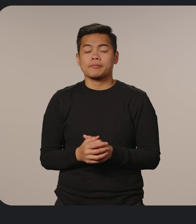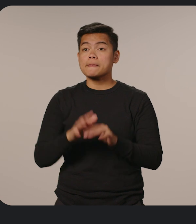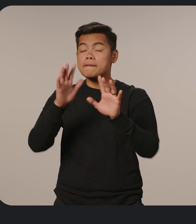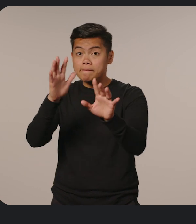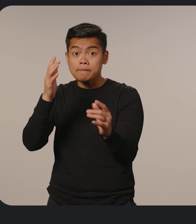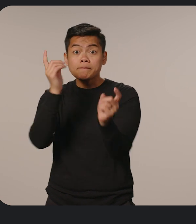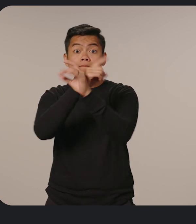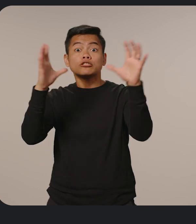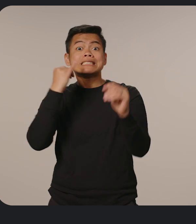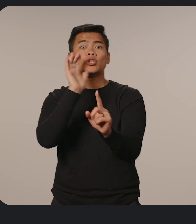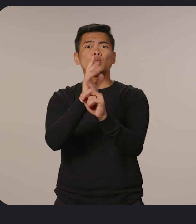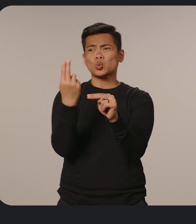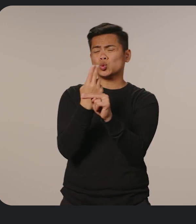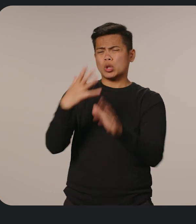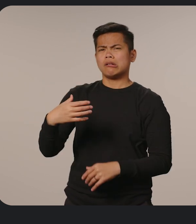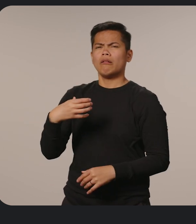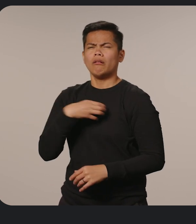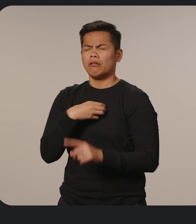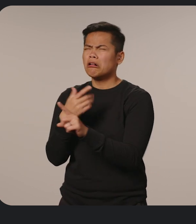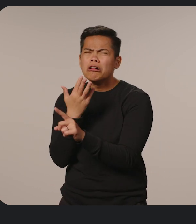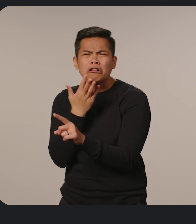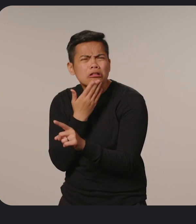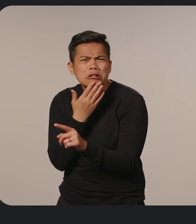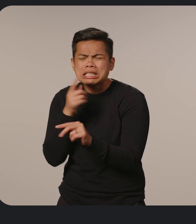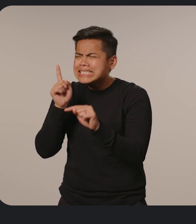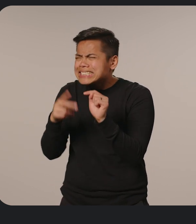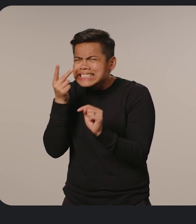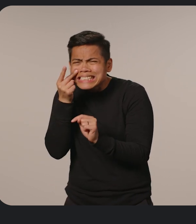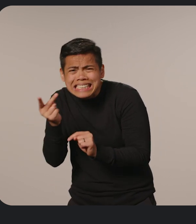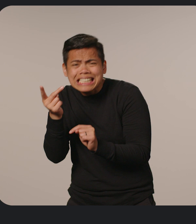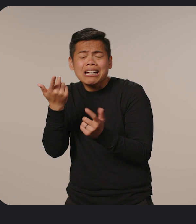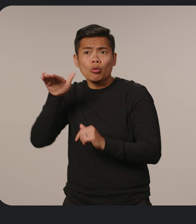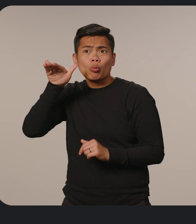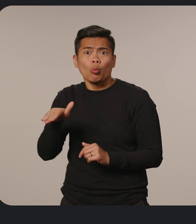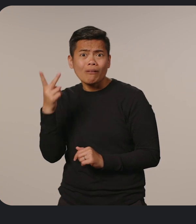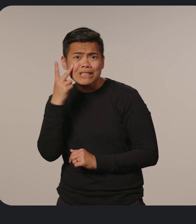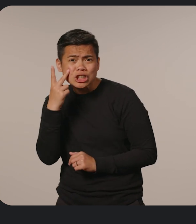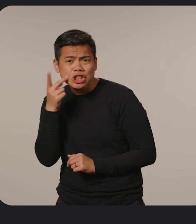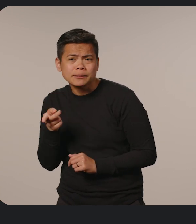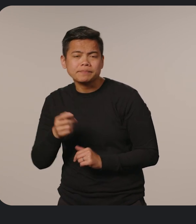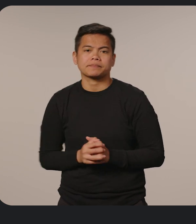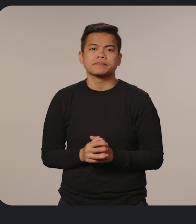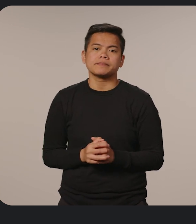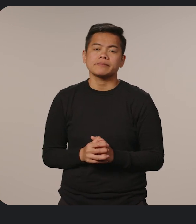imagine that some of your users have complained that the color of a button is difficult to see by people with vision